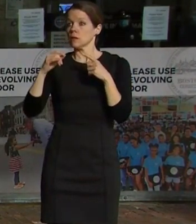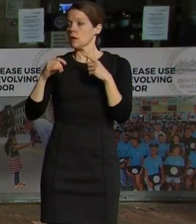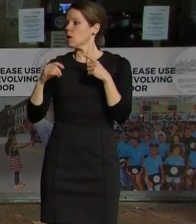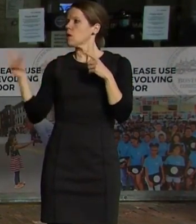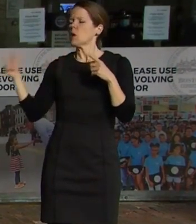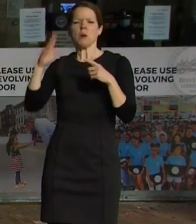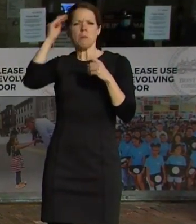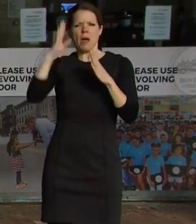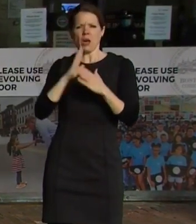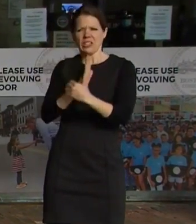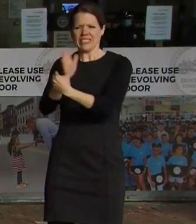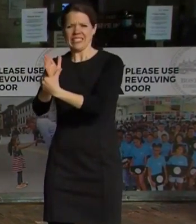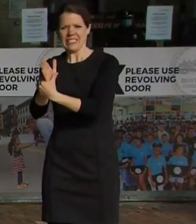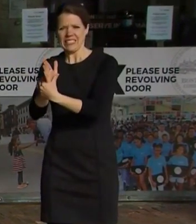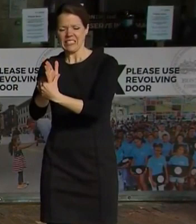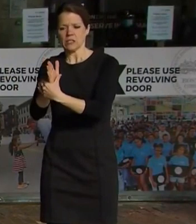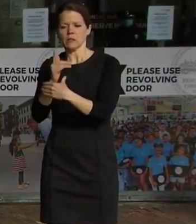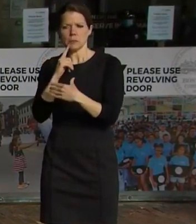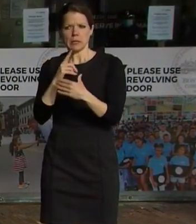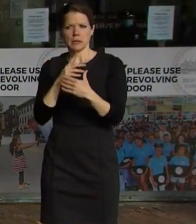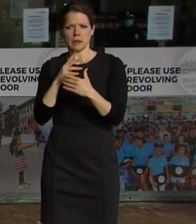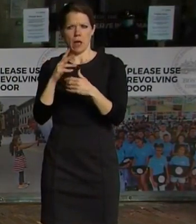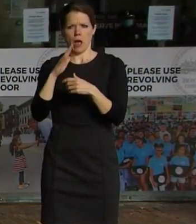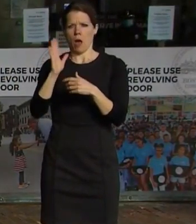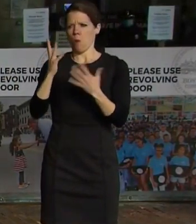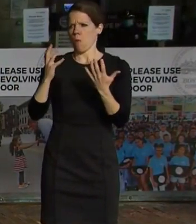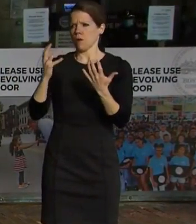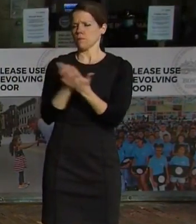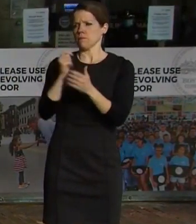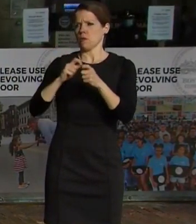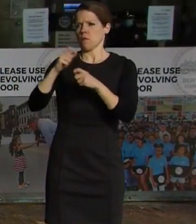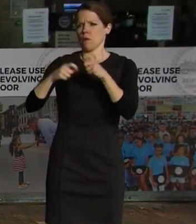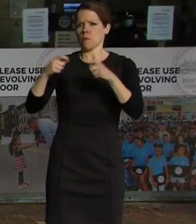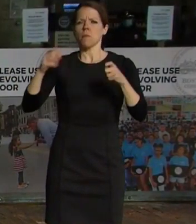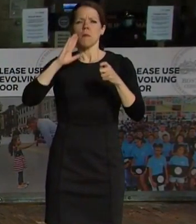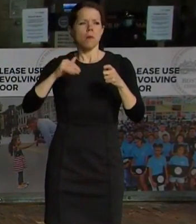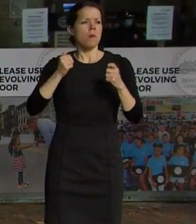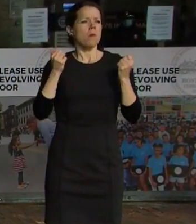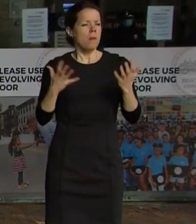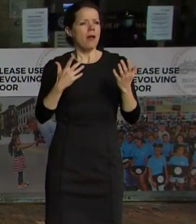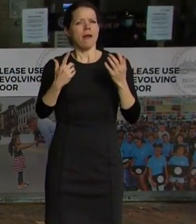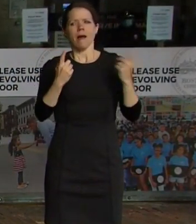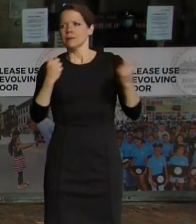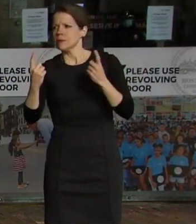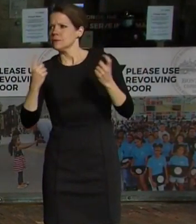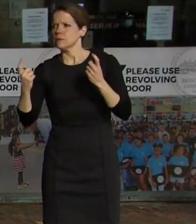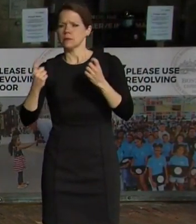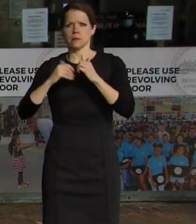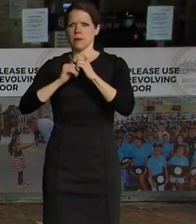AND OFF DUTY AND TO PREVENT IT FROM SPREADING TO EACH OTHER.